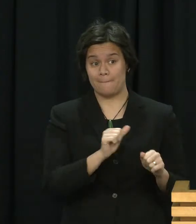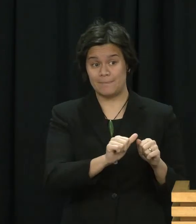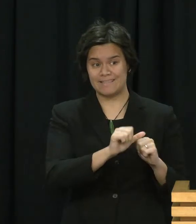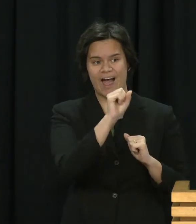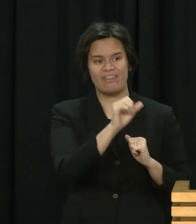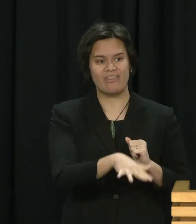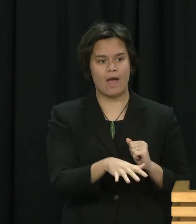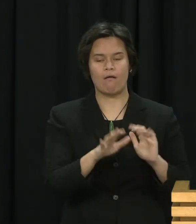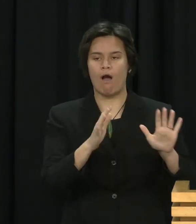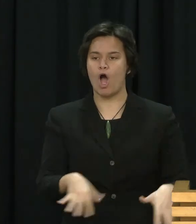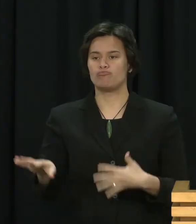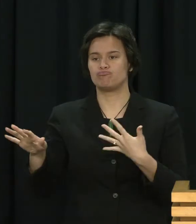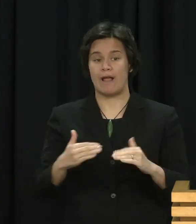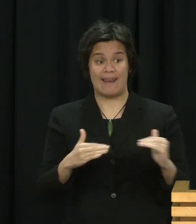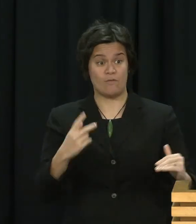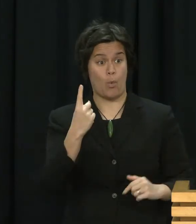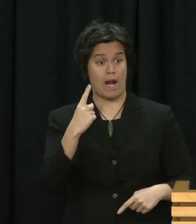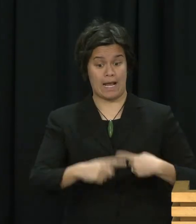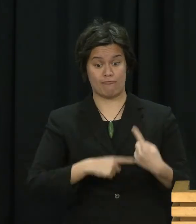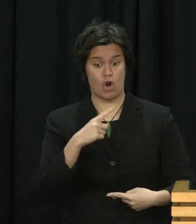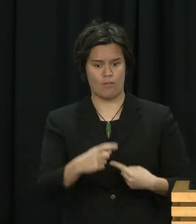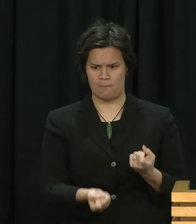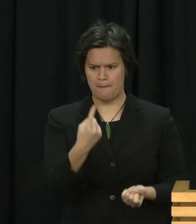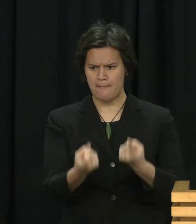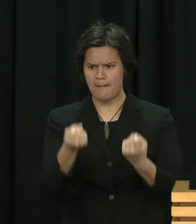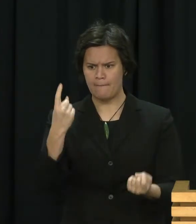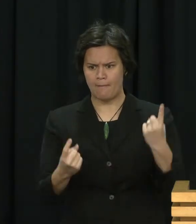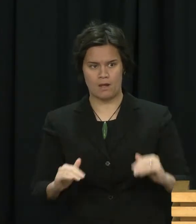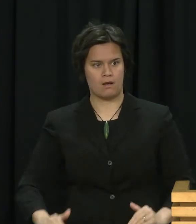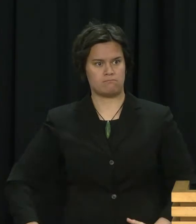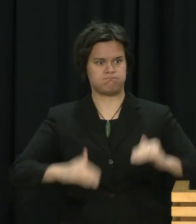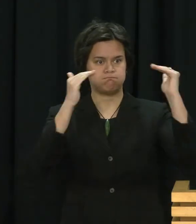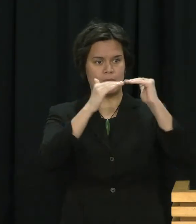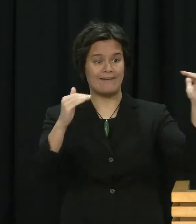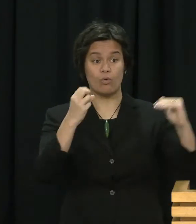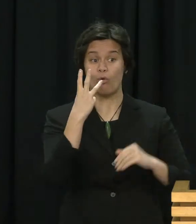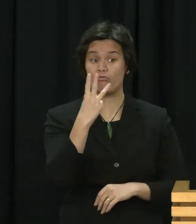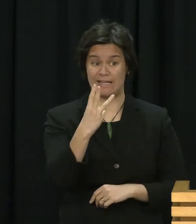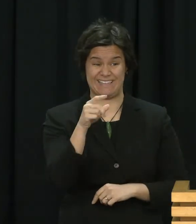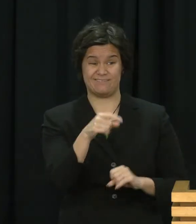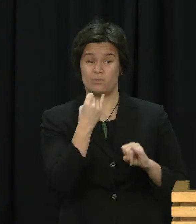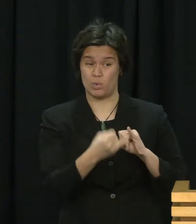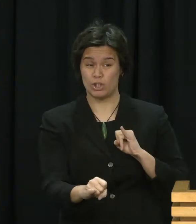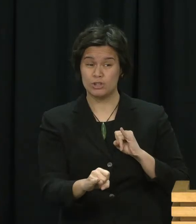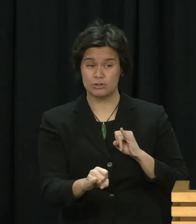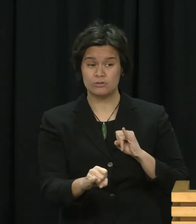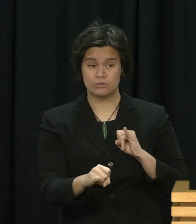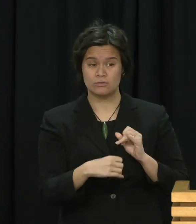far less of a turnover at Alert Level 2 than if we'd